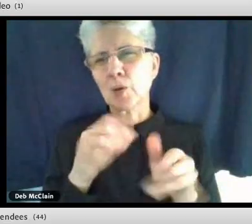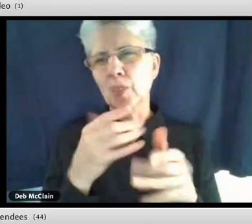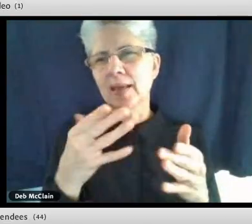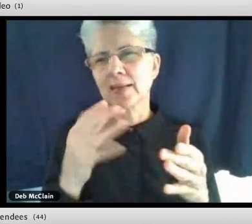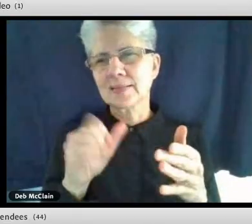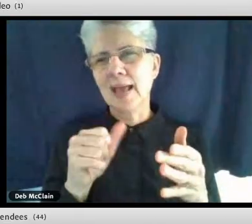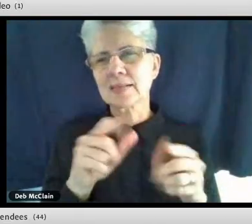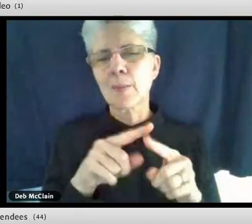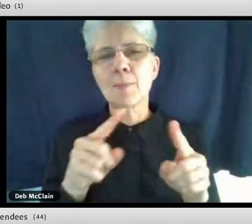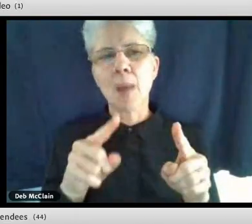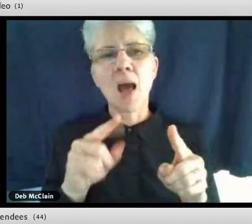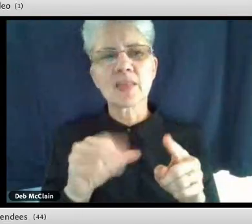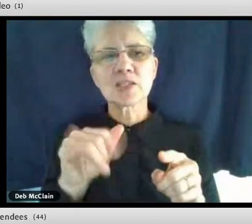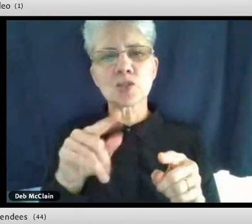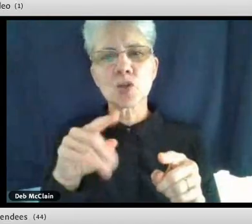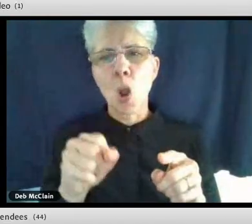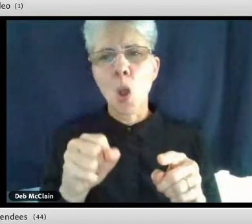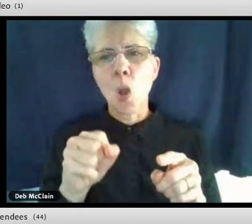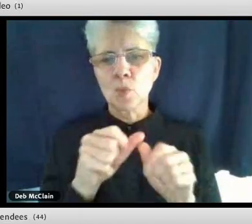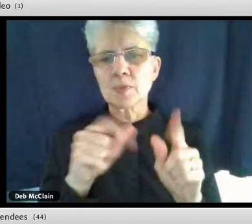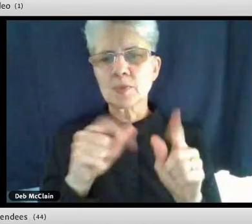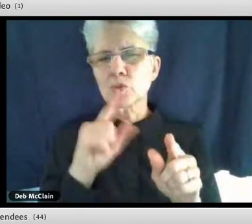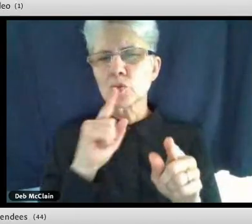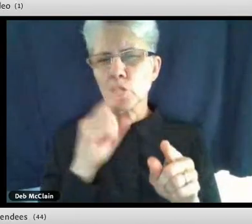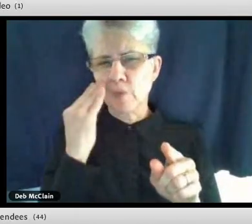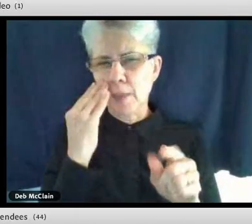but they have an entire section on the Coronavirus.